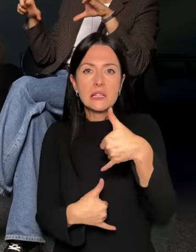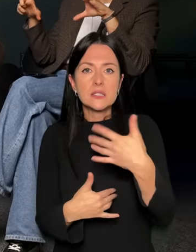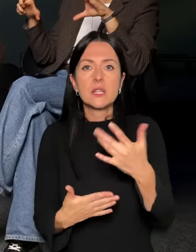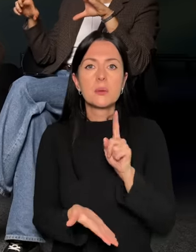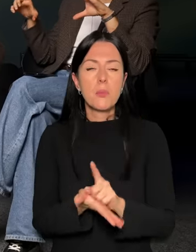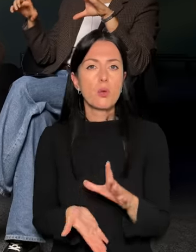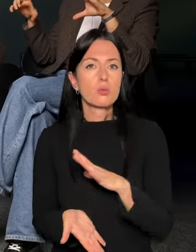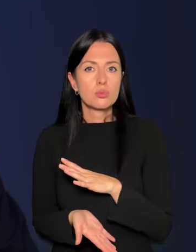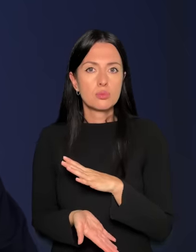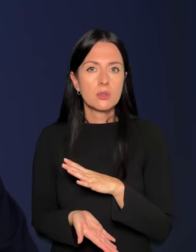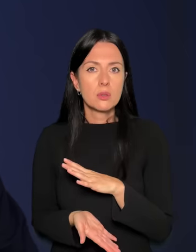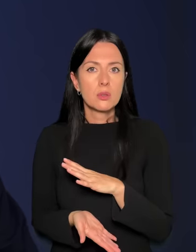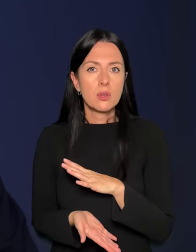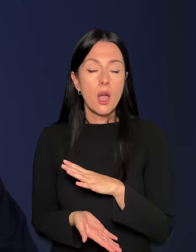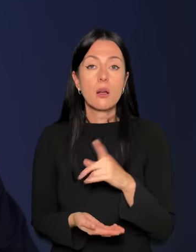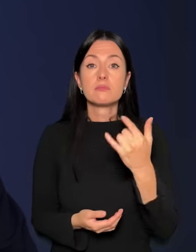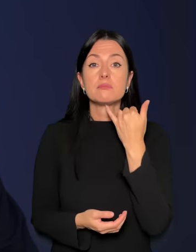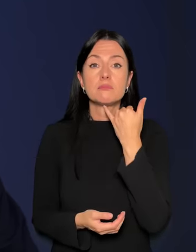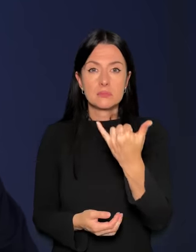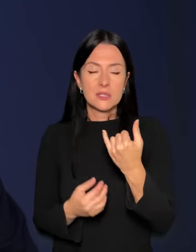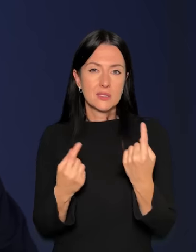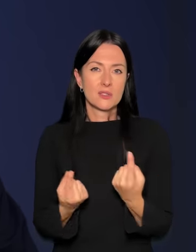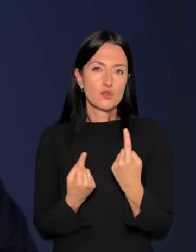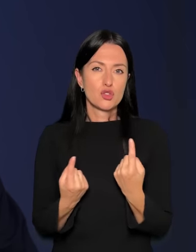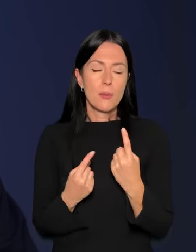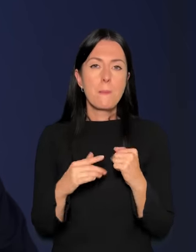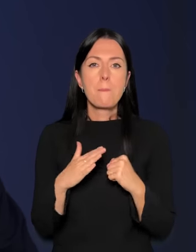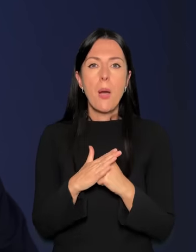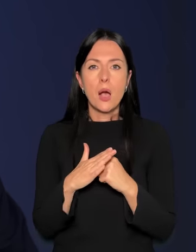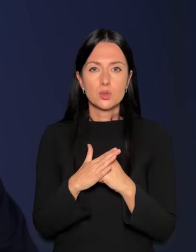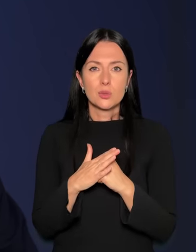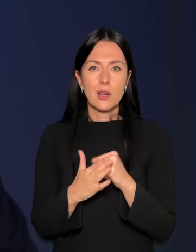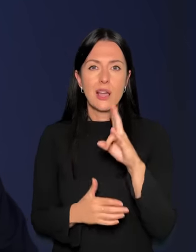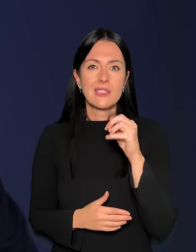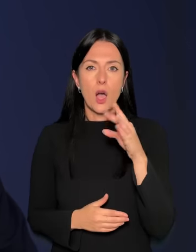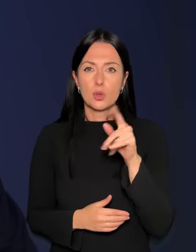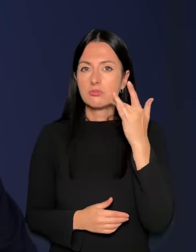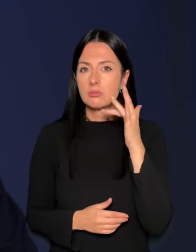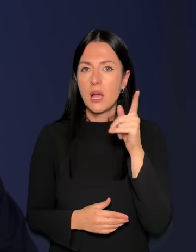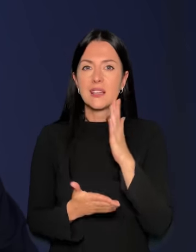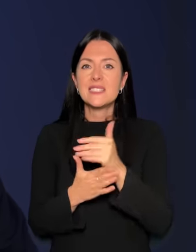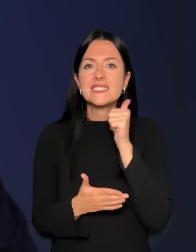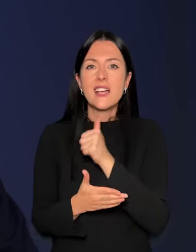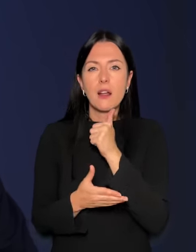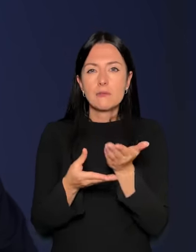what it should be, is that possible? Well, they usually call to a NATO base, in the States, there are classified materials,